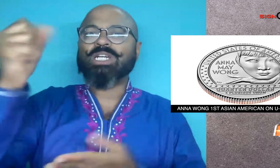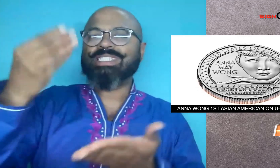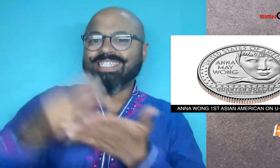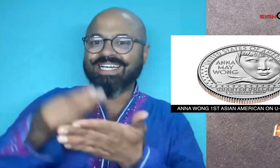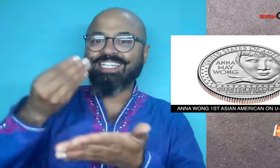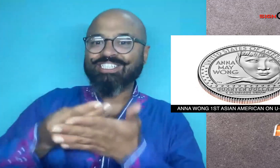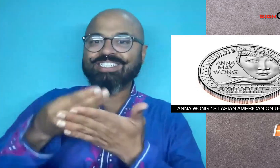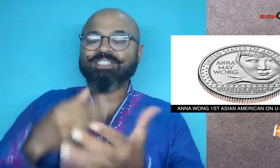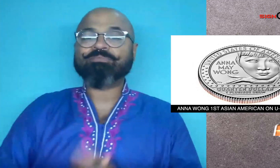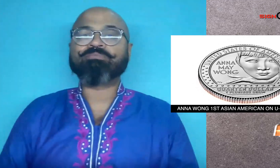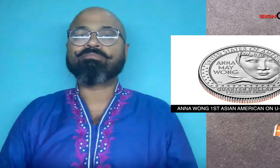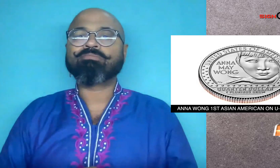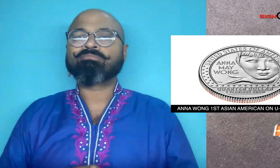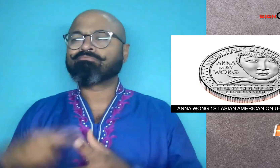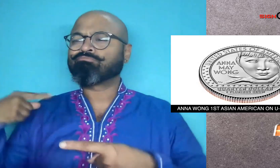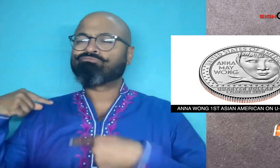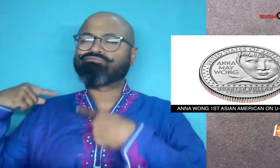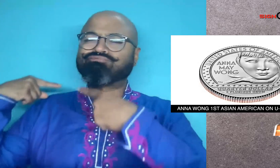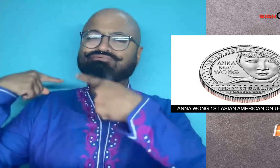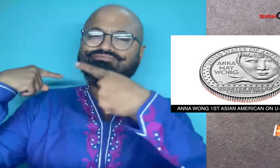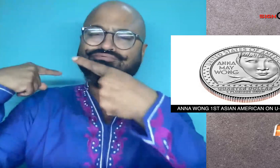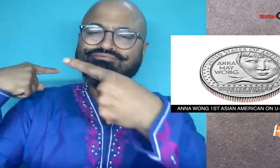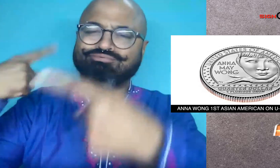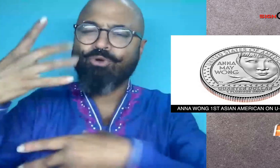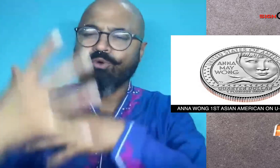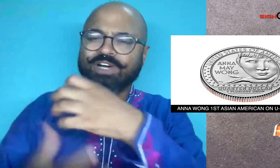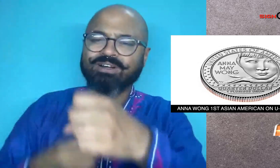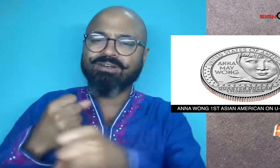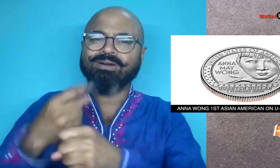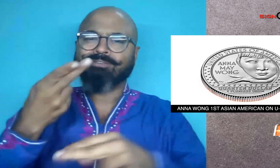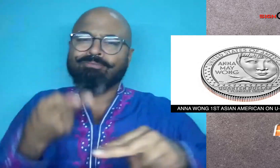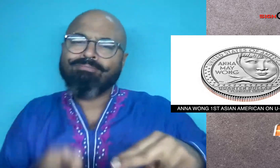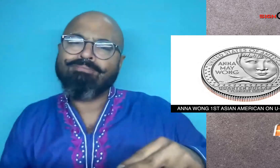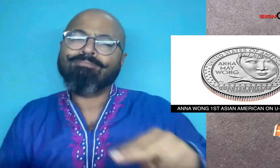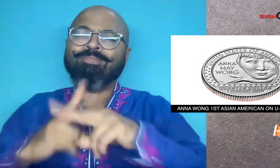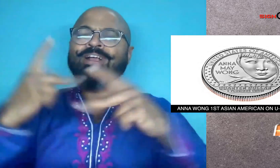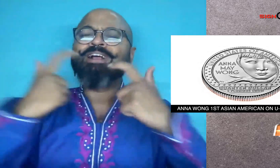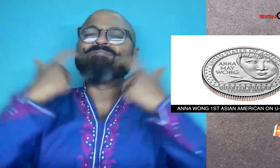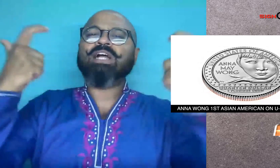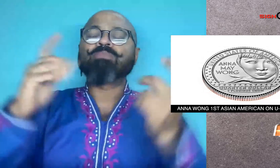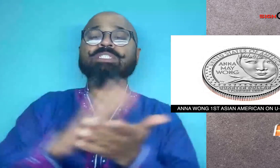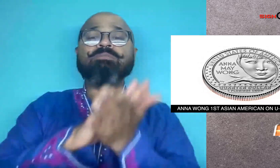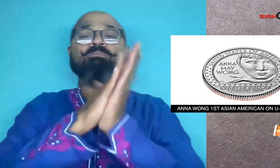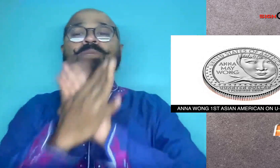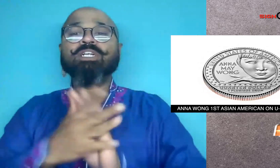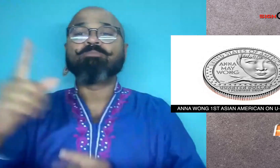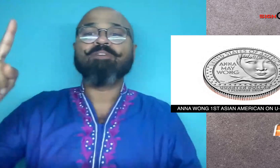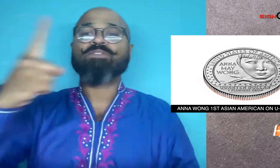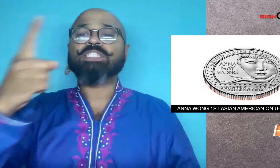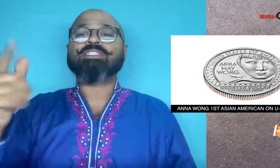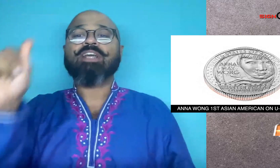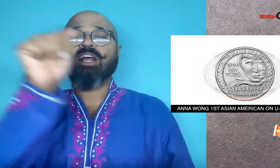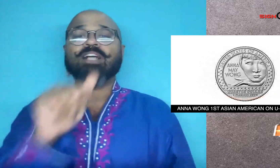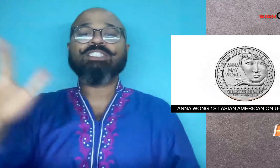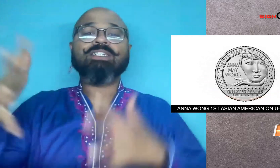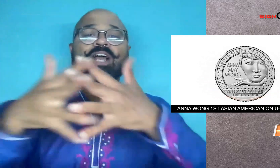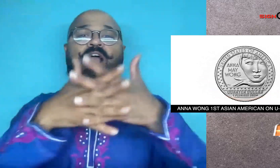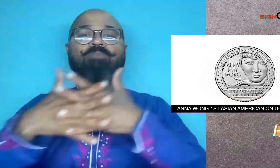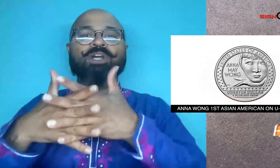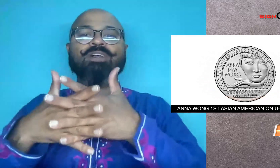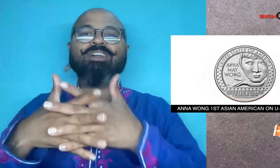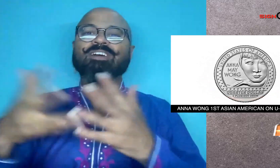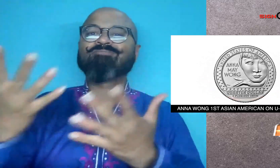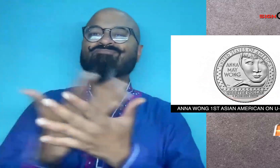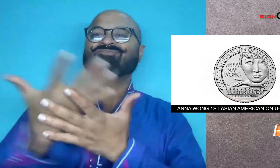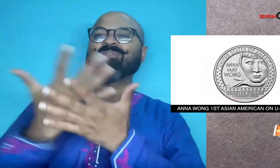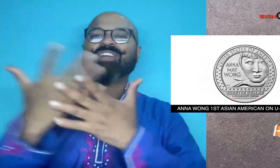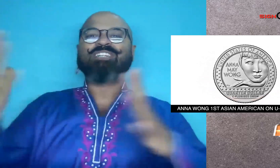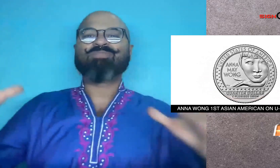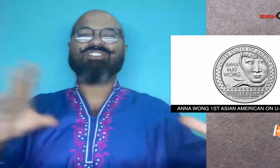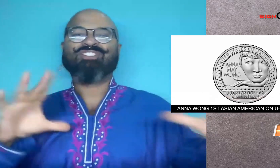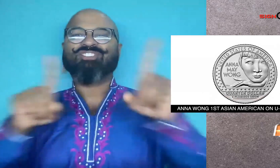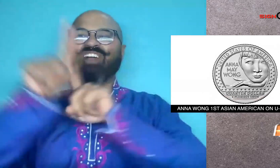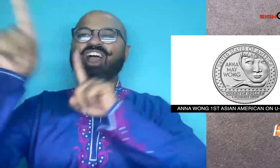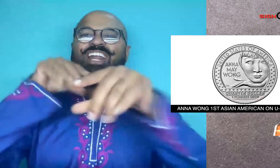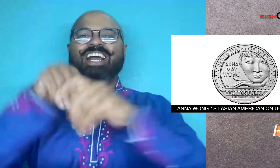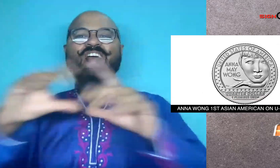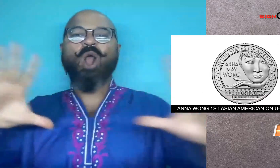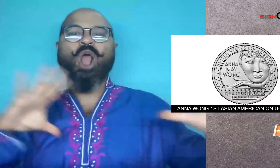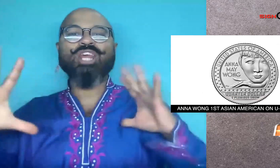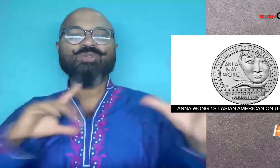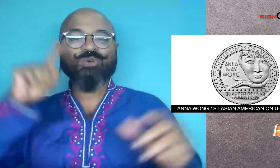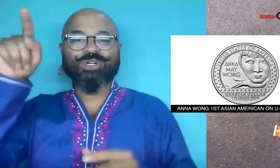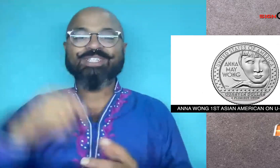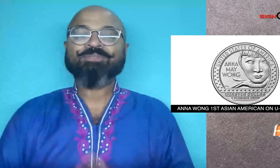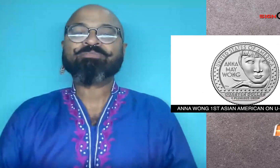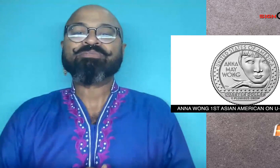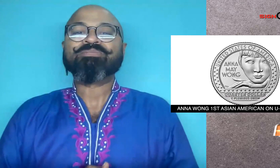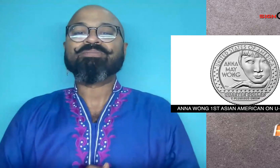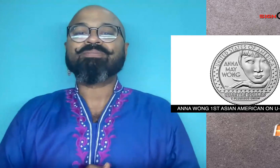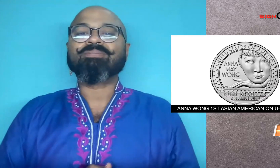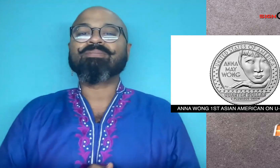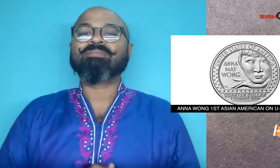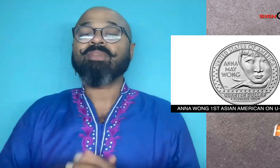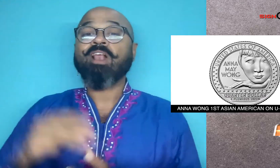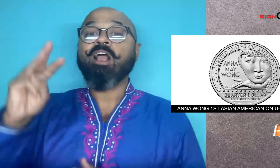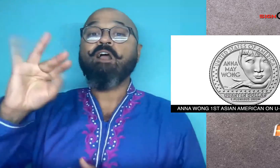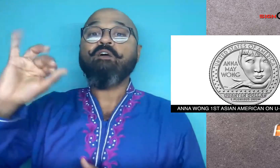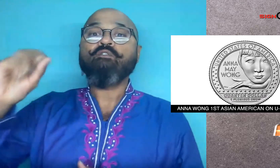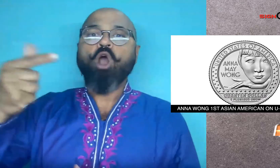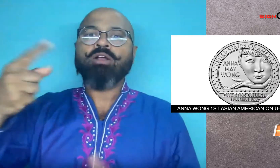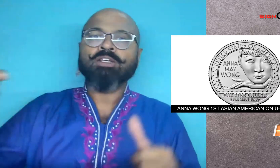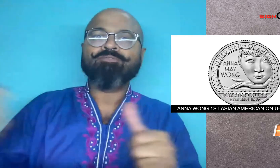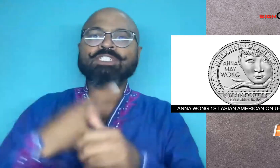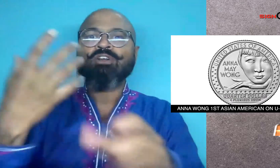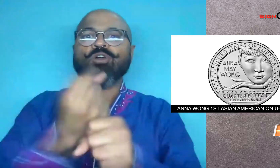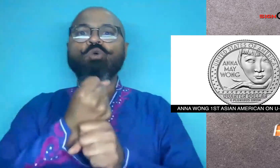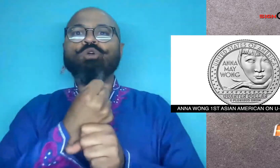Wong will be the first Asian American on US currency Over the years, she rose to fame